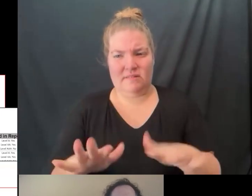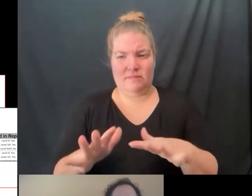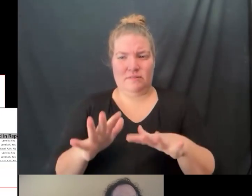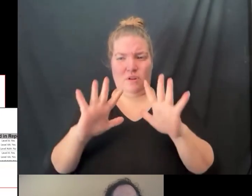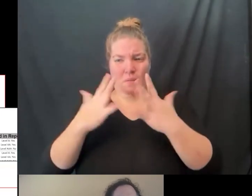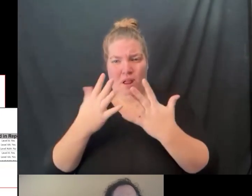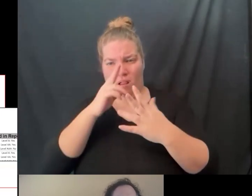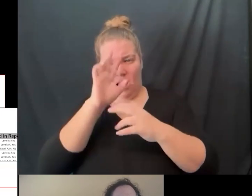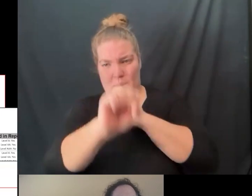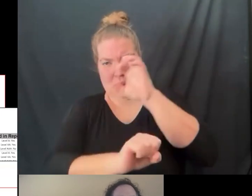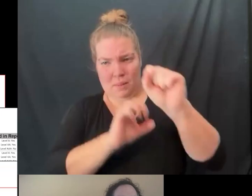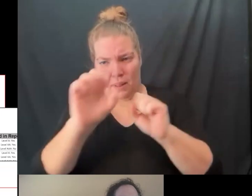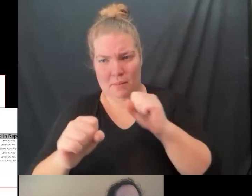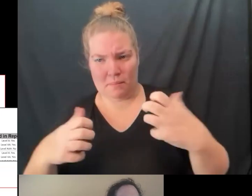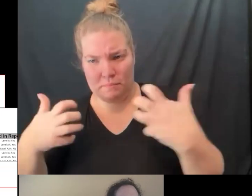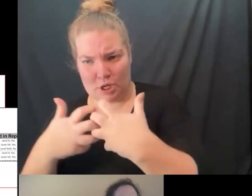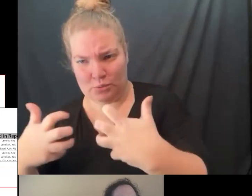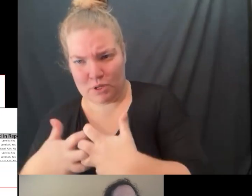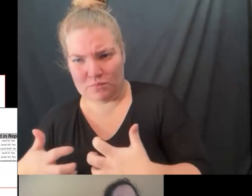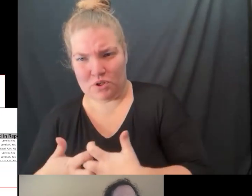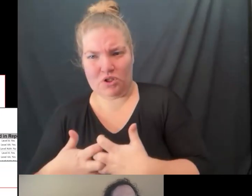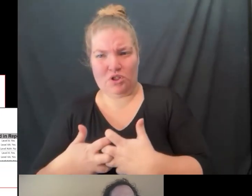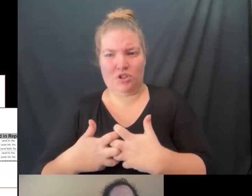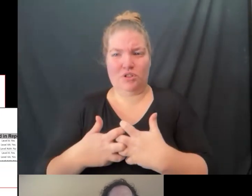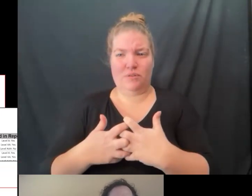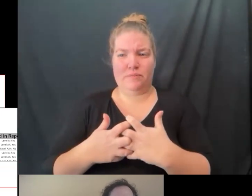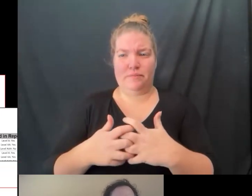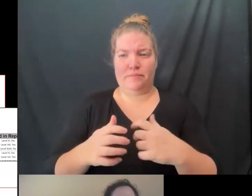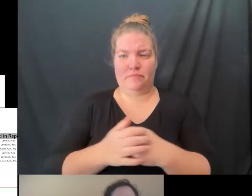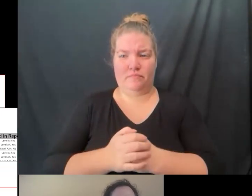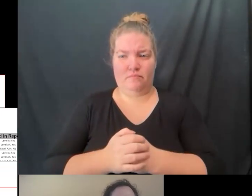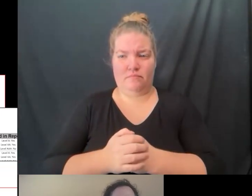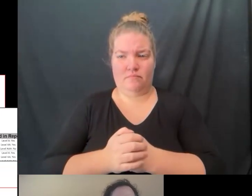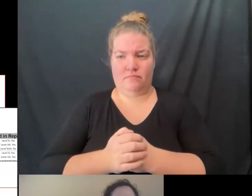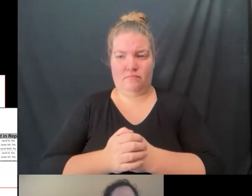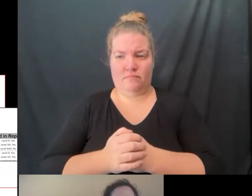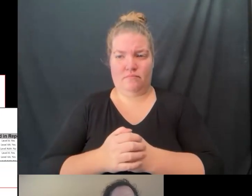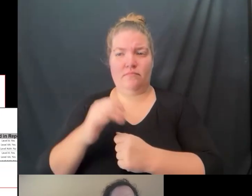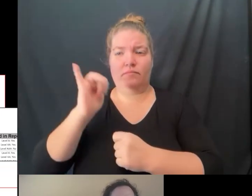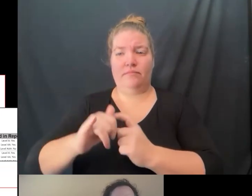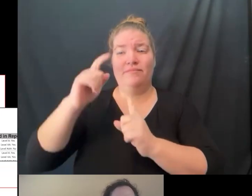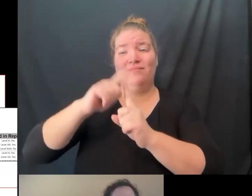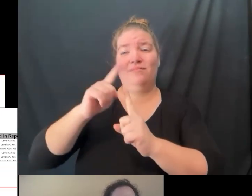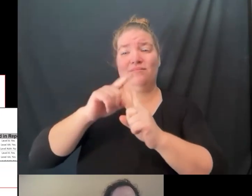And it breaks down everything about and demonstrates how they meet, how they meet or exceed